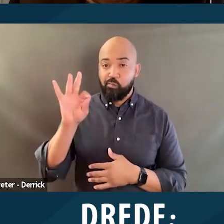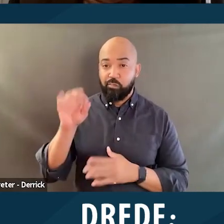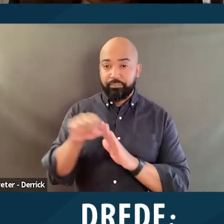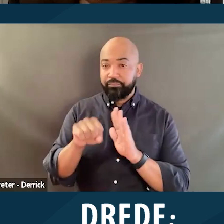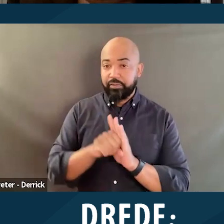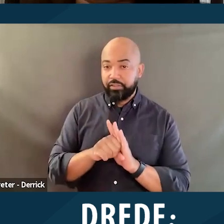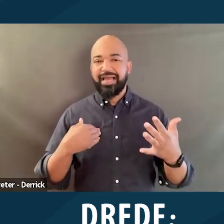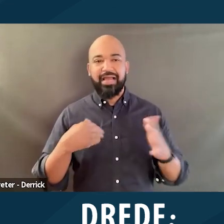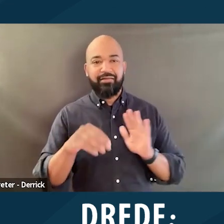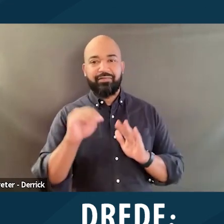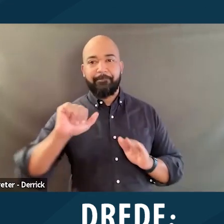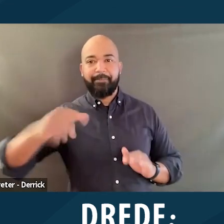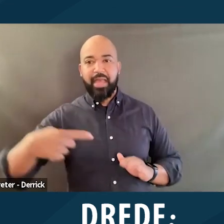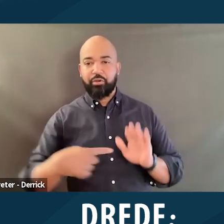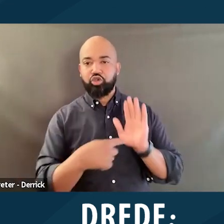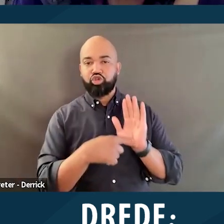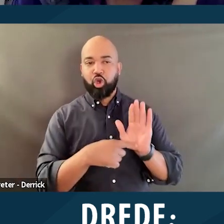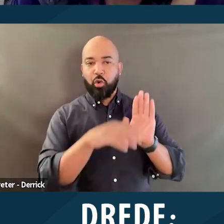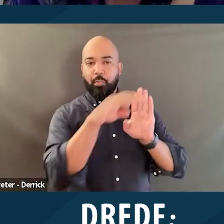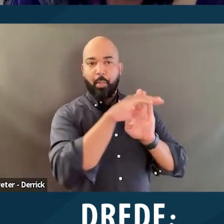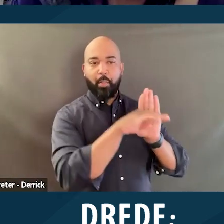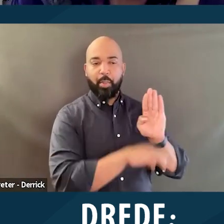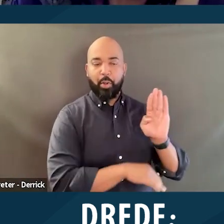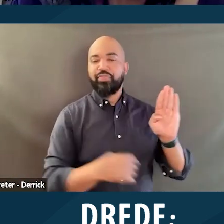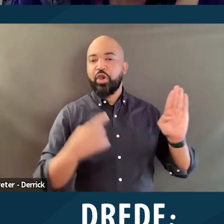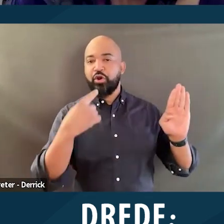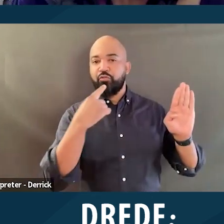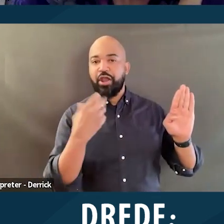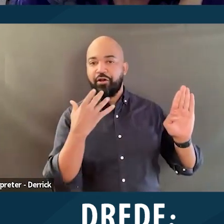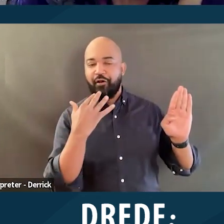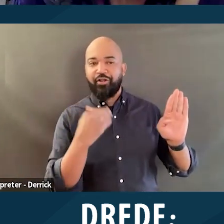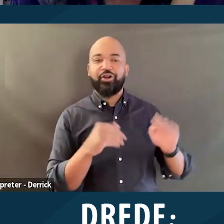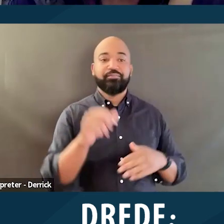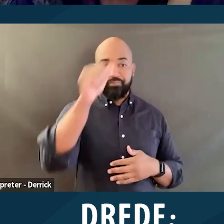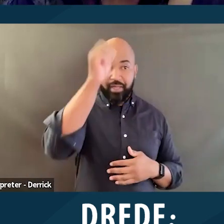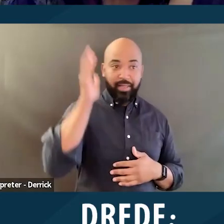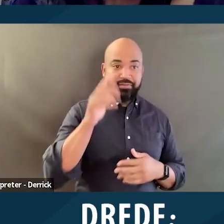Thank you, Jennifer. So, what are the nine states? We're just going to go through